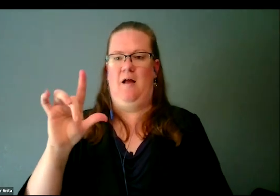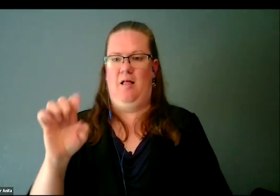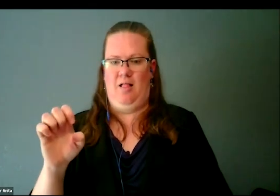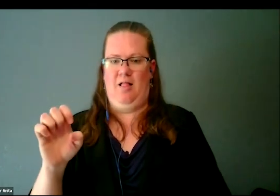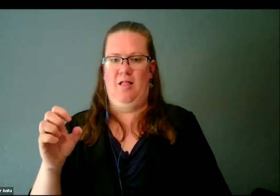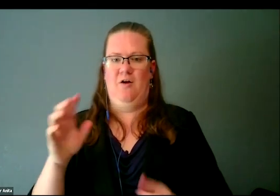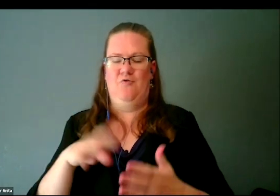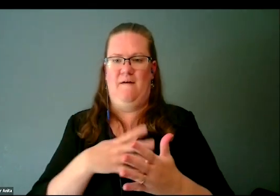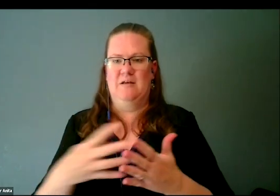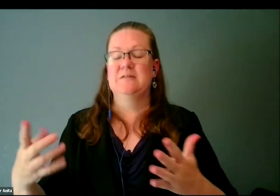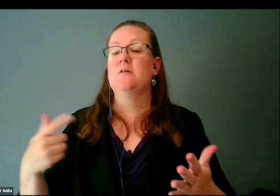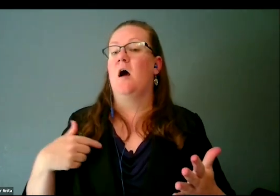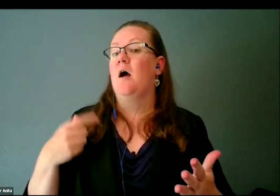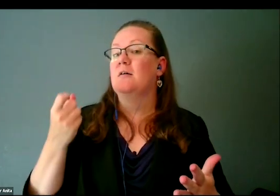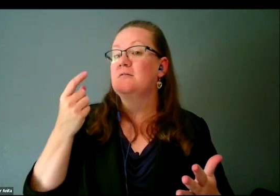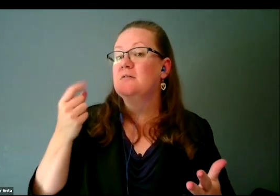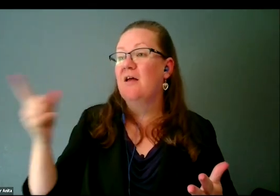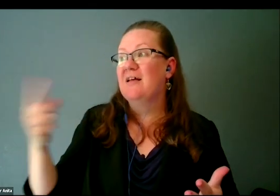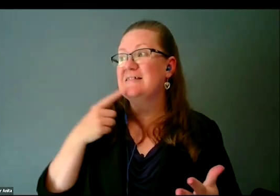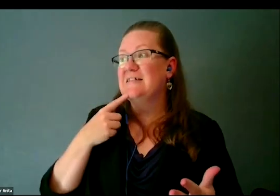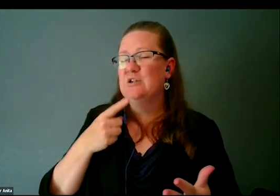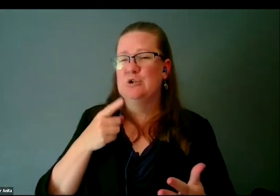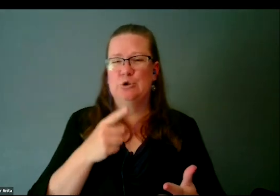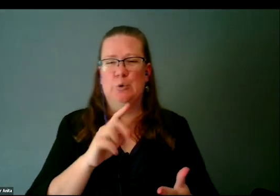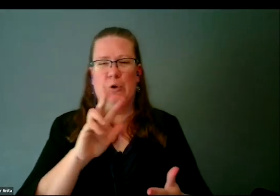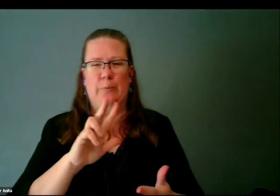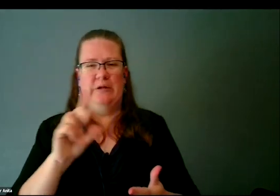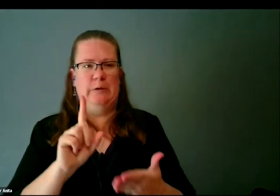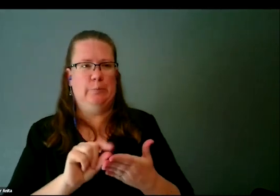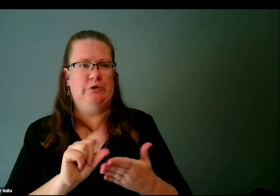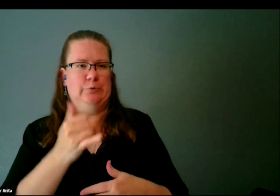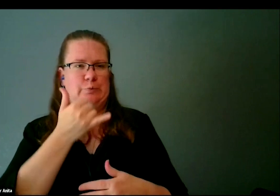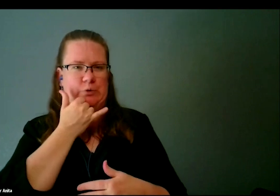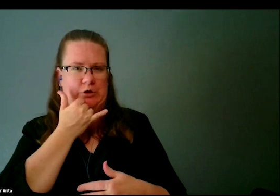that maybe I'm not 3D printing correctly if I'm not fully utilizing